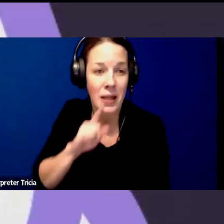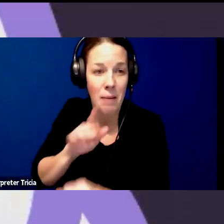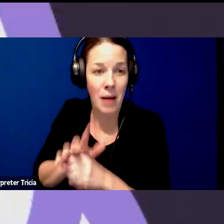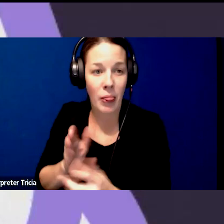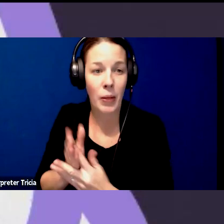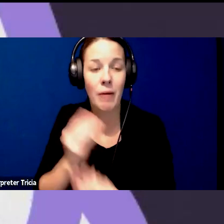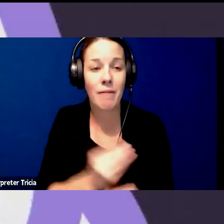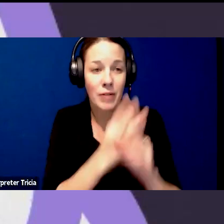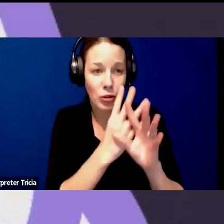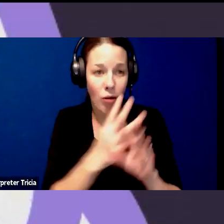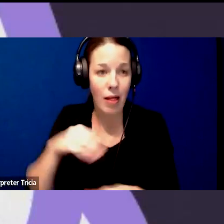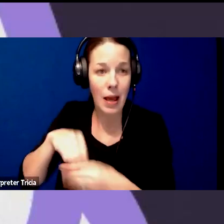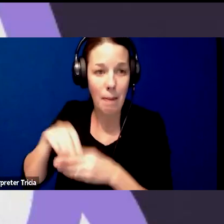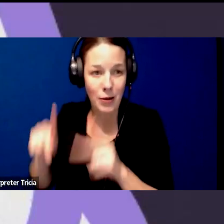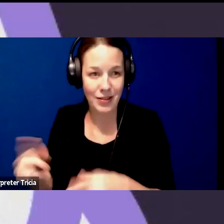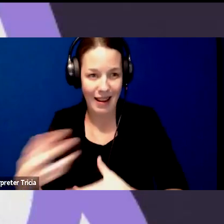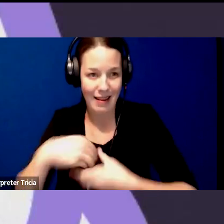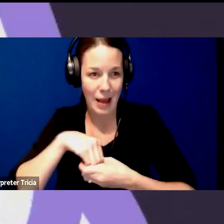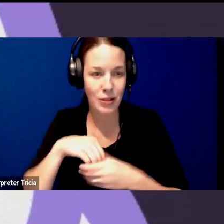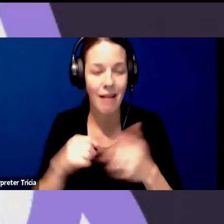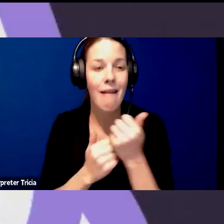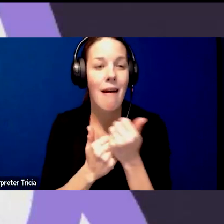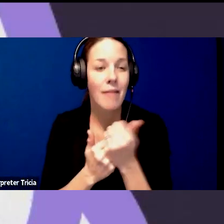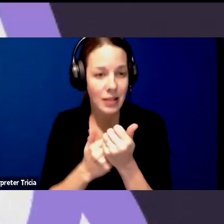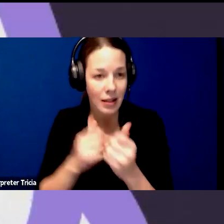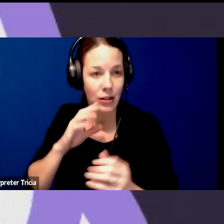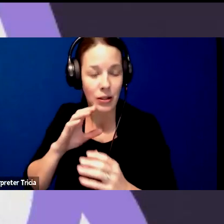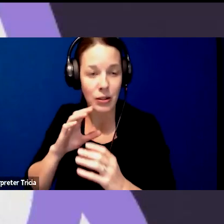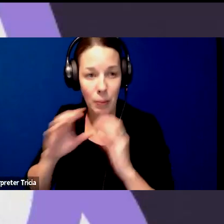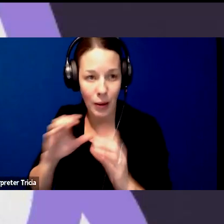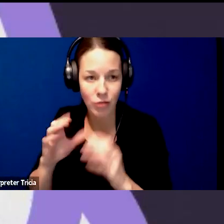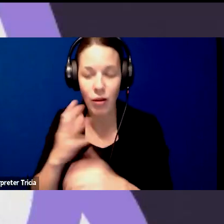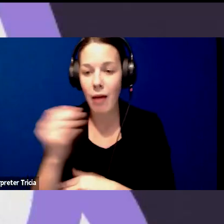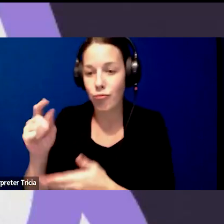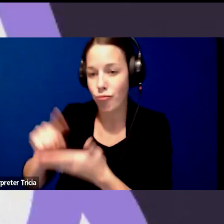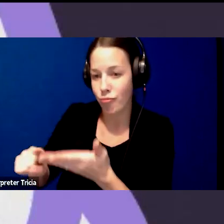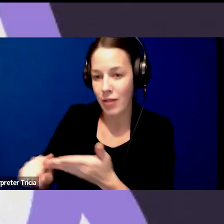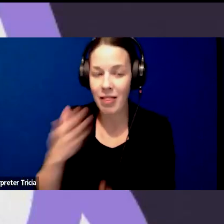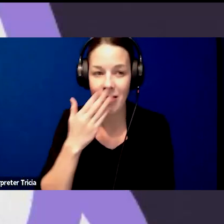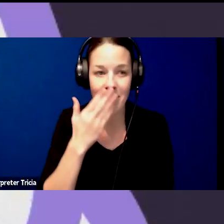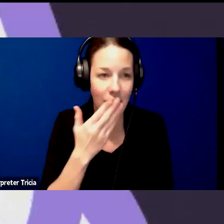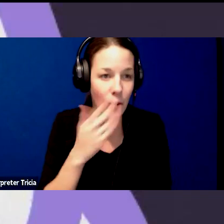and in-person engagement, advocacy, communication, and research. If you want to share about your programs.